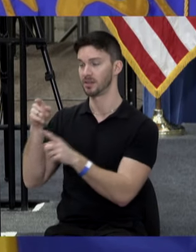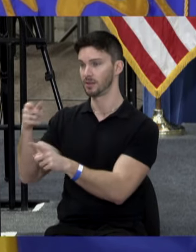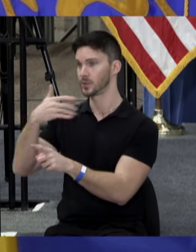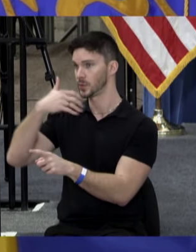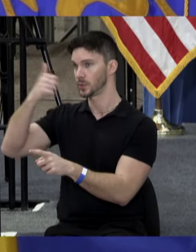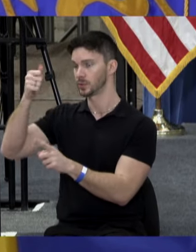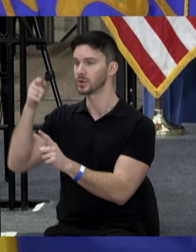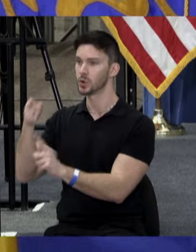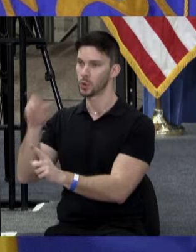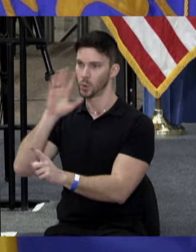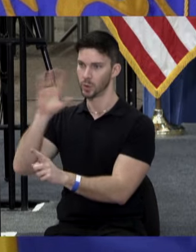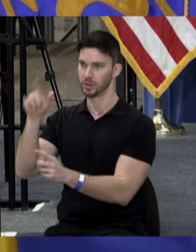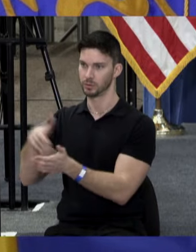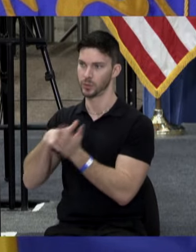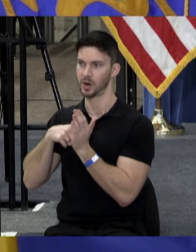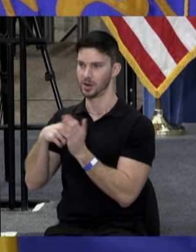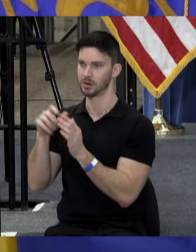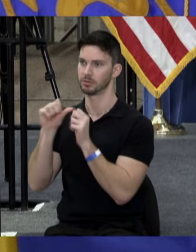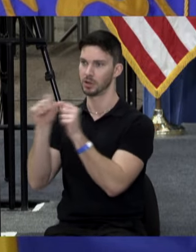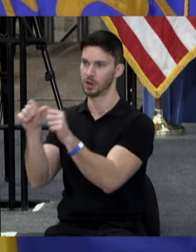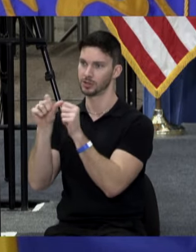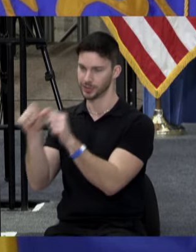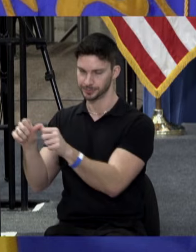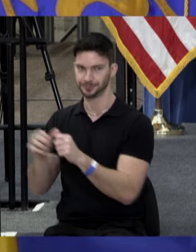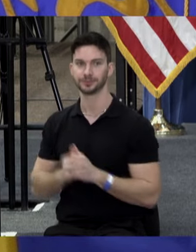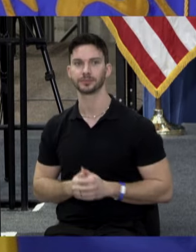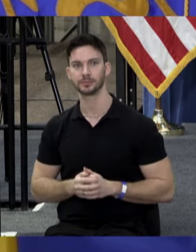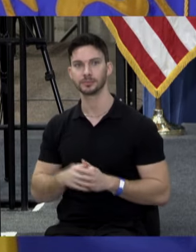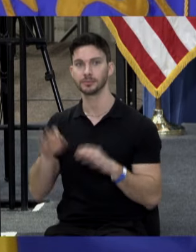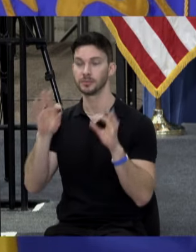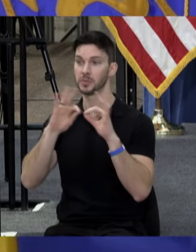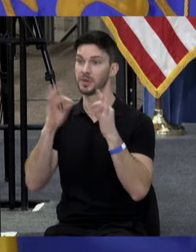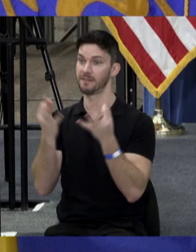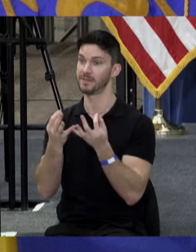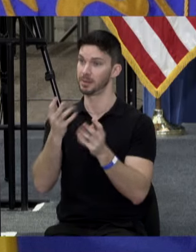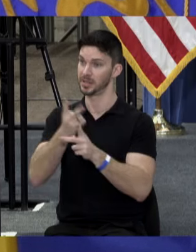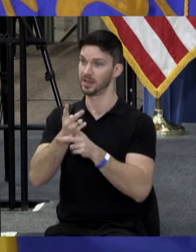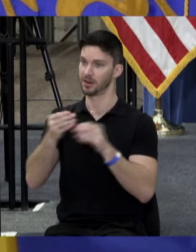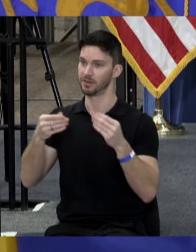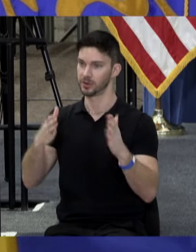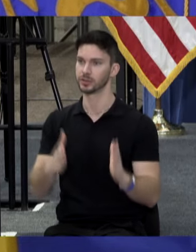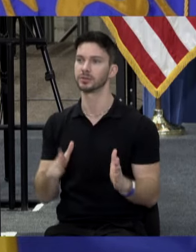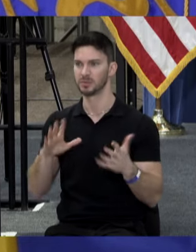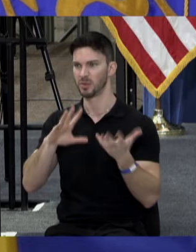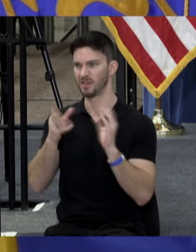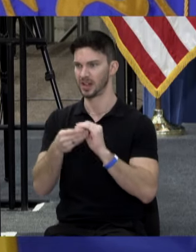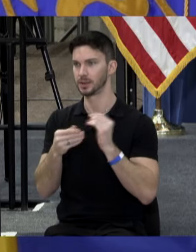lifetime. Family caregivers provide the bulk of this care, delivering comprehensive, complex